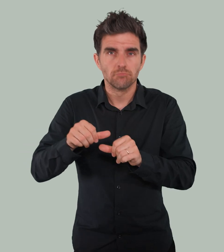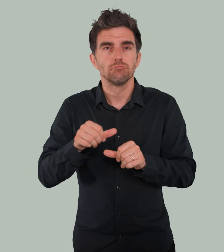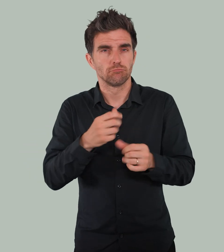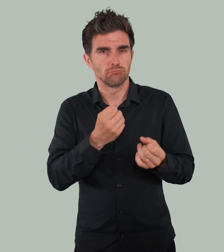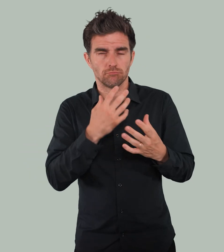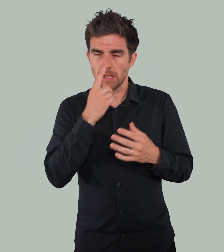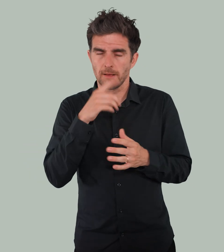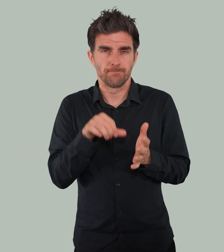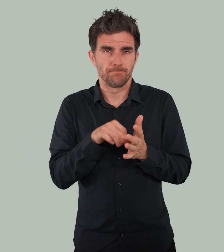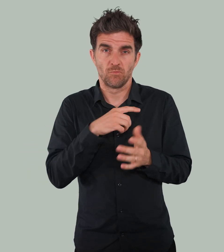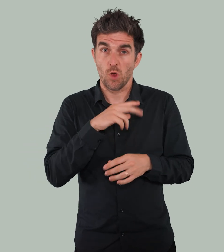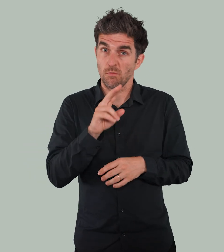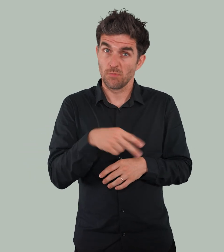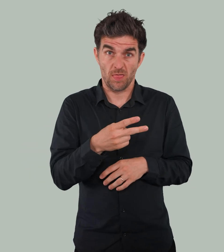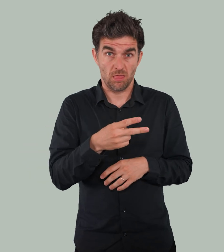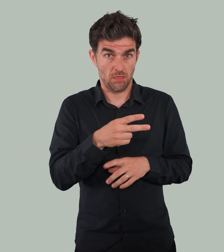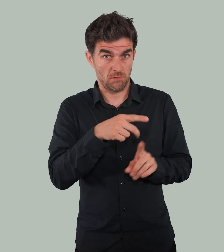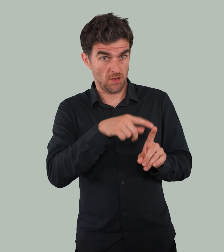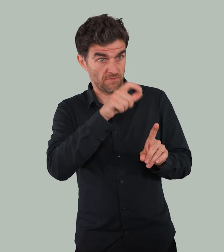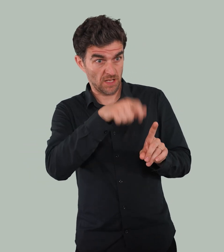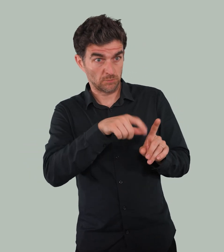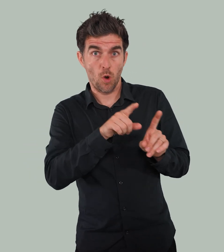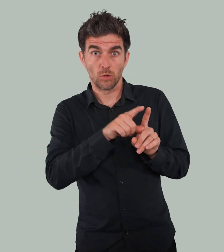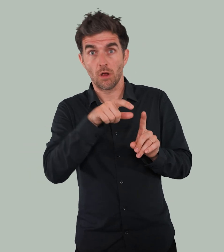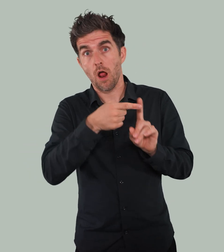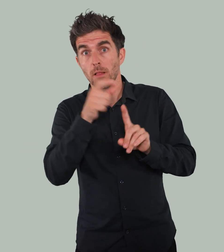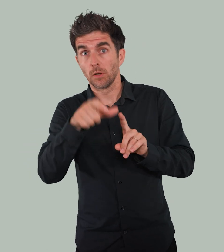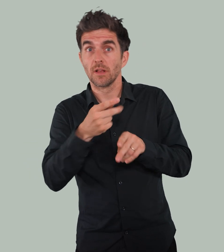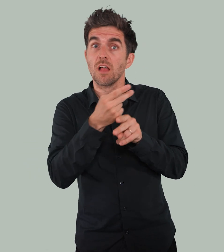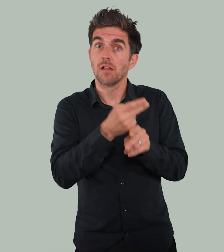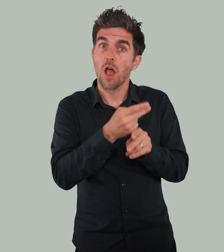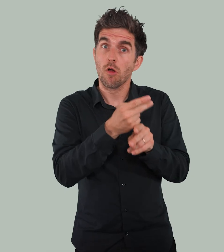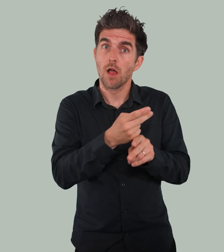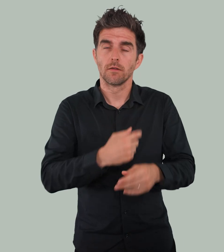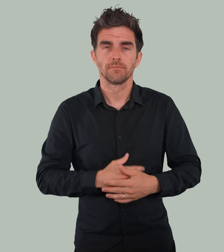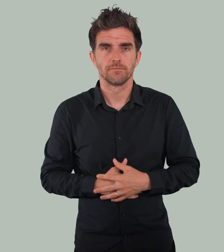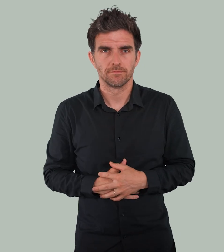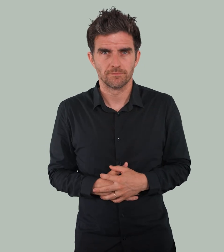They report that this can affect both individuals and those providing care.